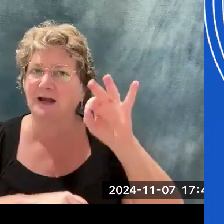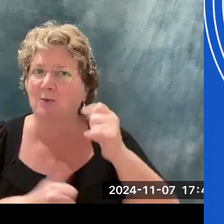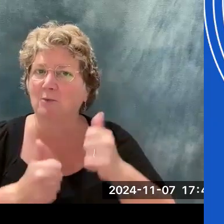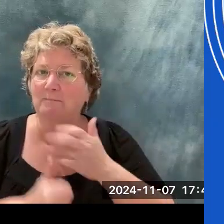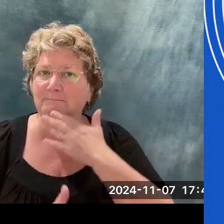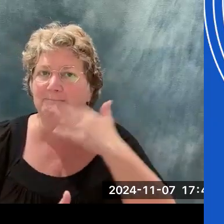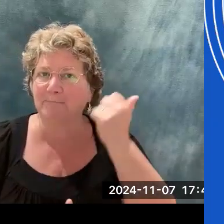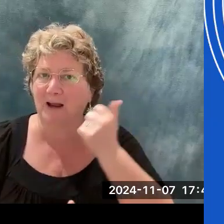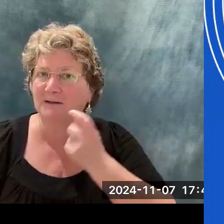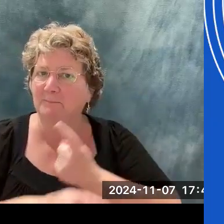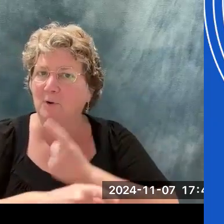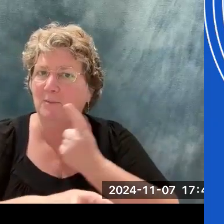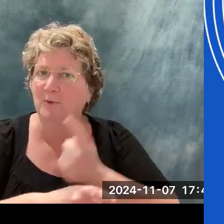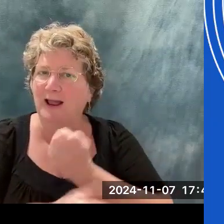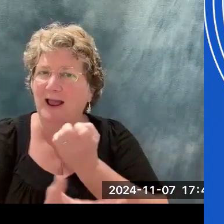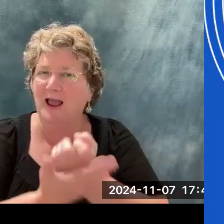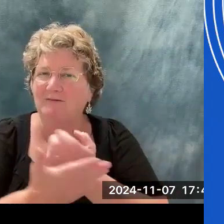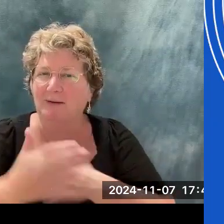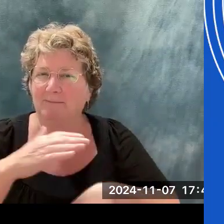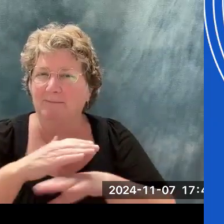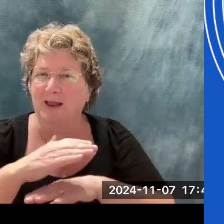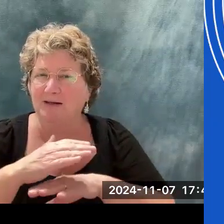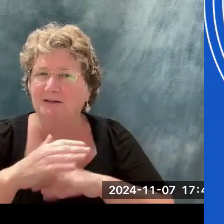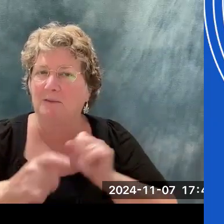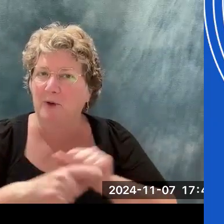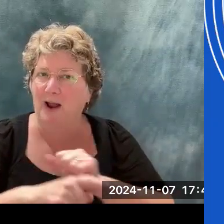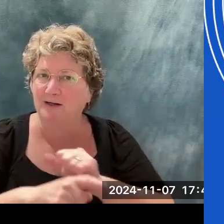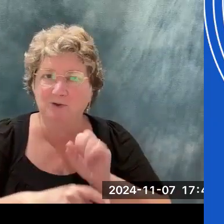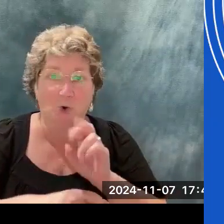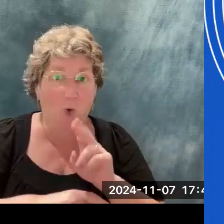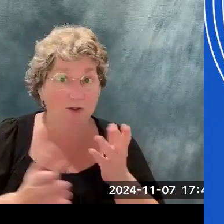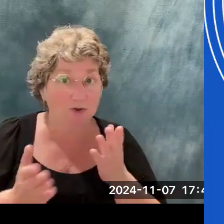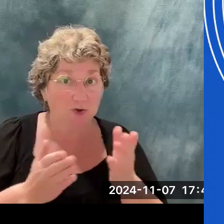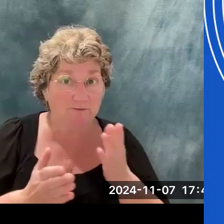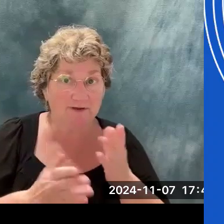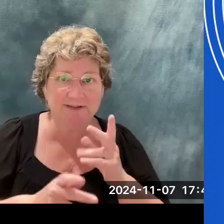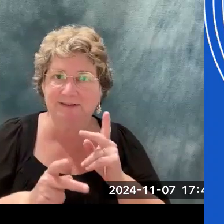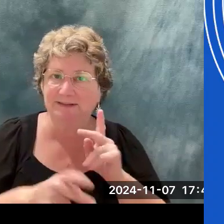evidence-based practice or service type would be, and then there's a little description about them.